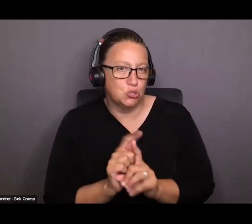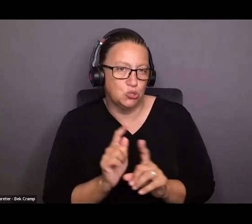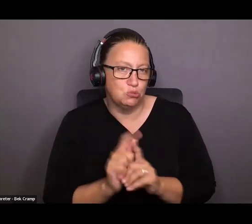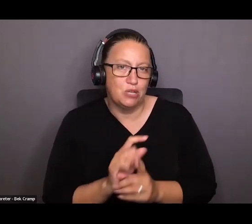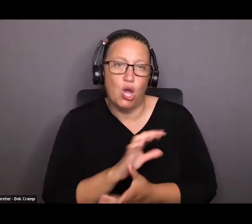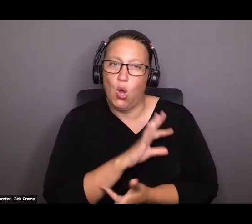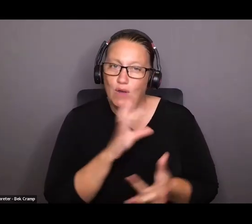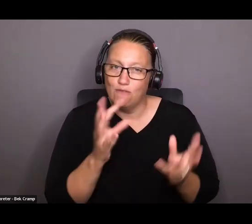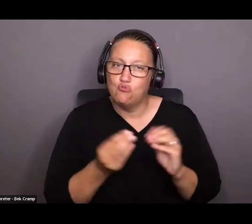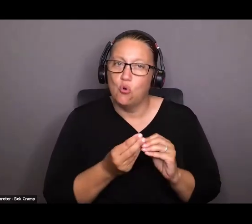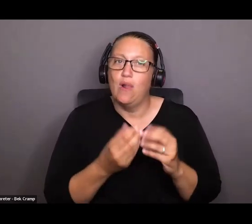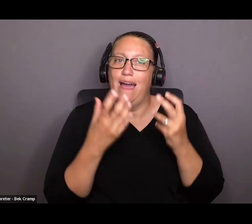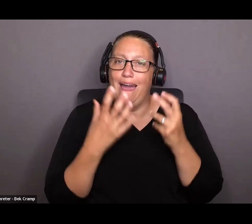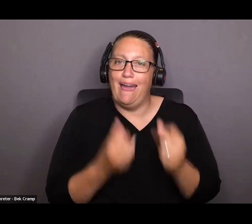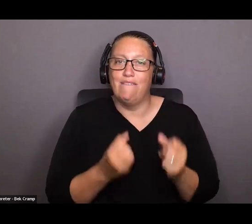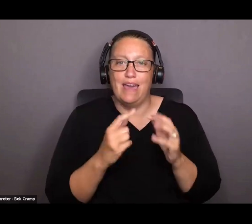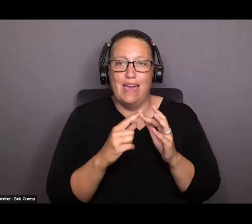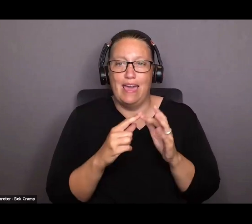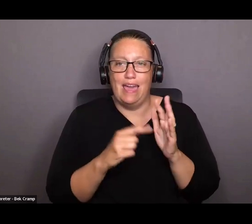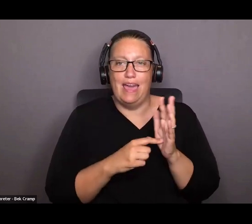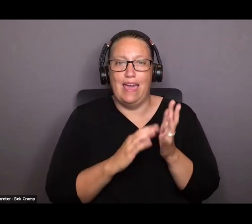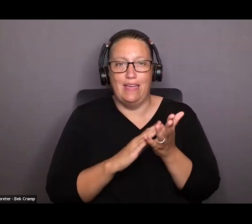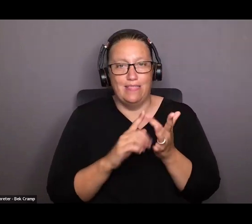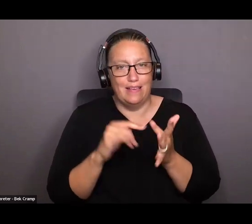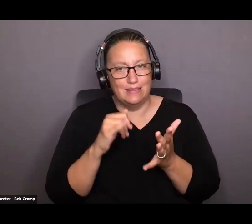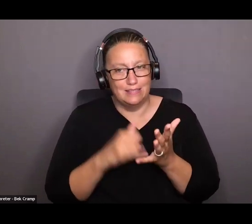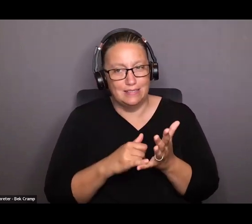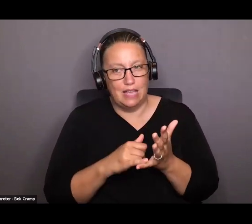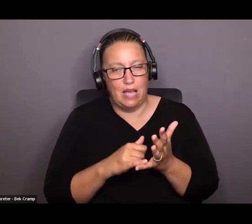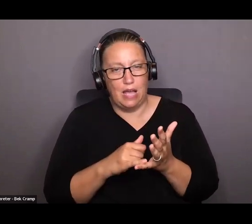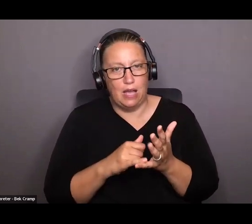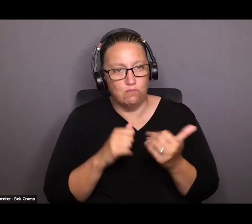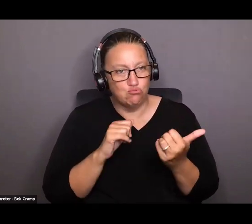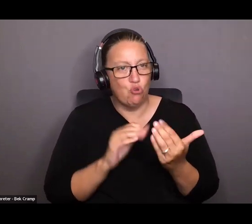there's an ethics approach that the National Disability Data Asset, you know, it's sort of